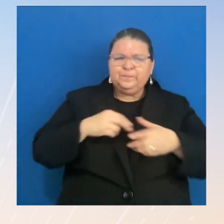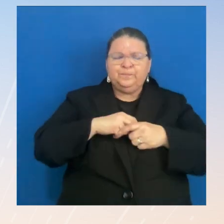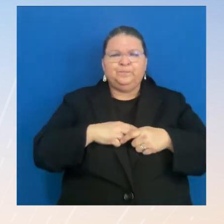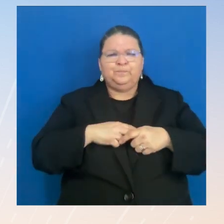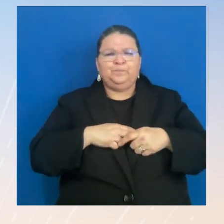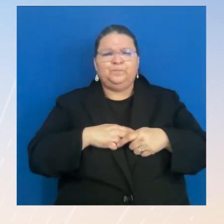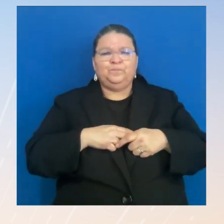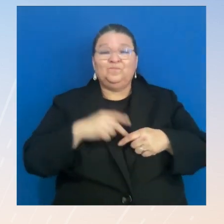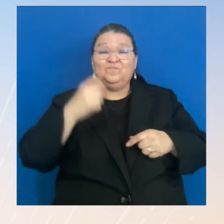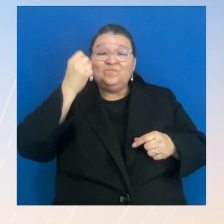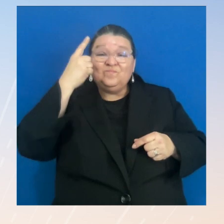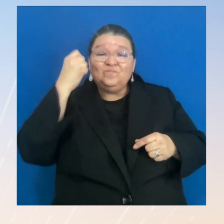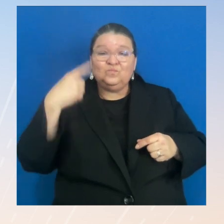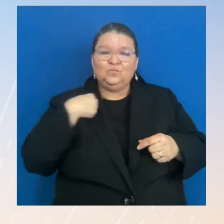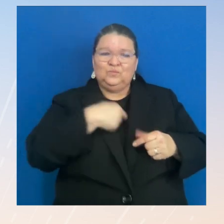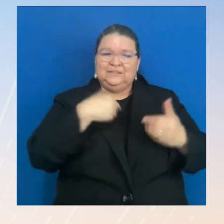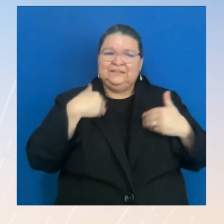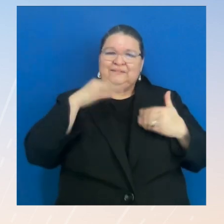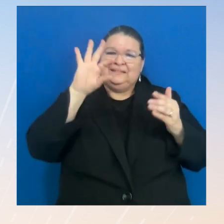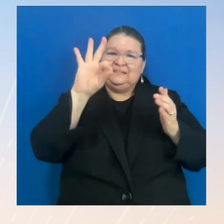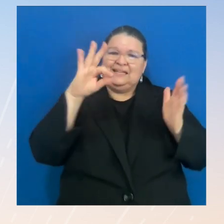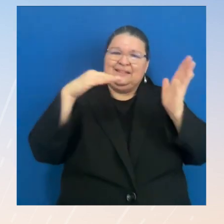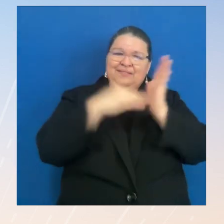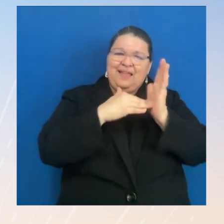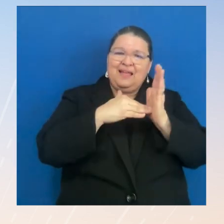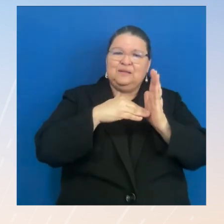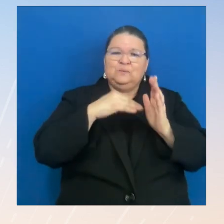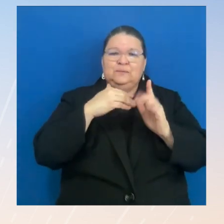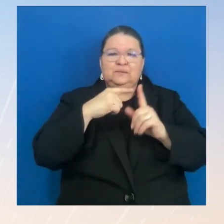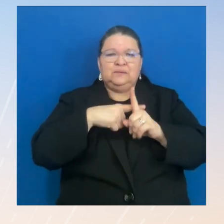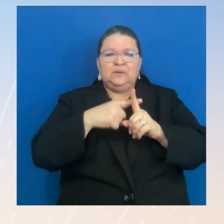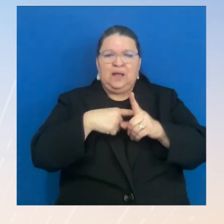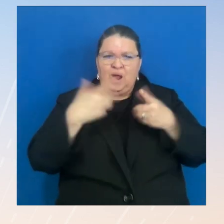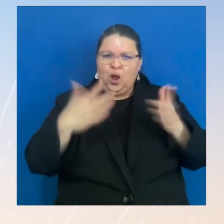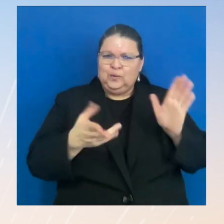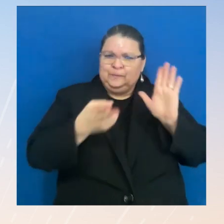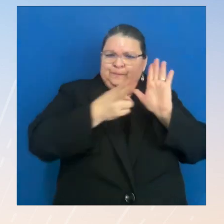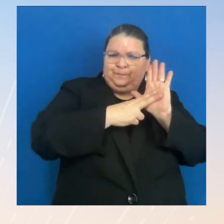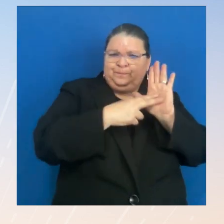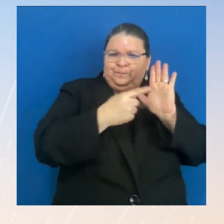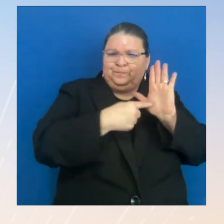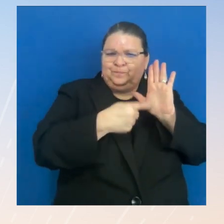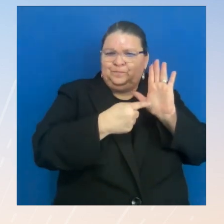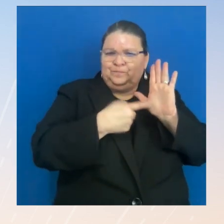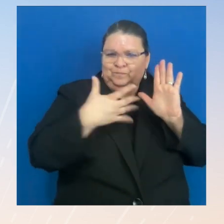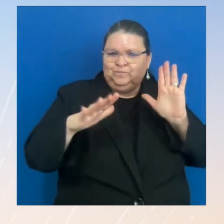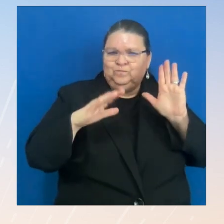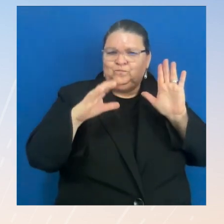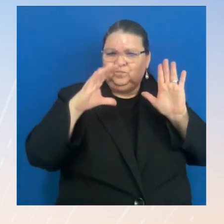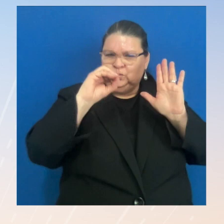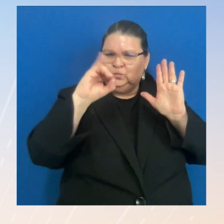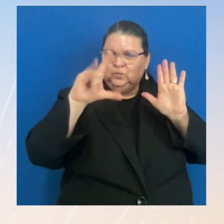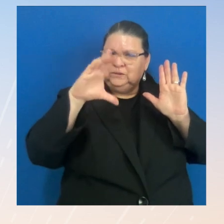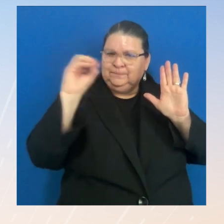that these oil companies could tap into and do more in. In terms of the building of a pipeline, that does not sound like it's an immediate solve